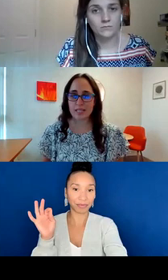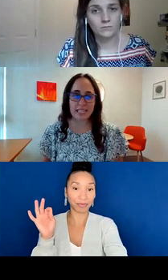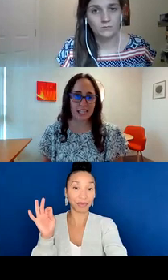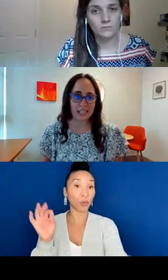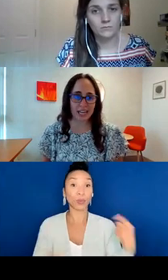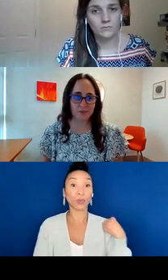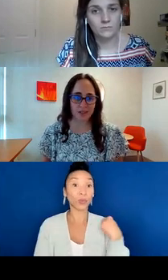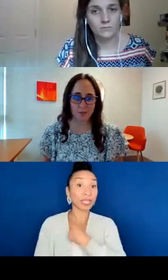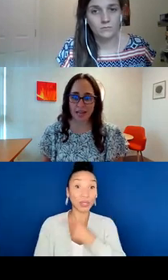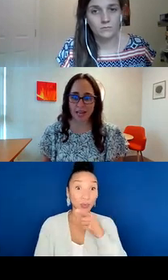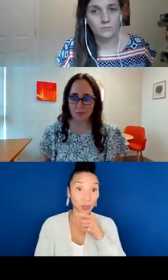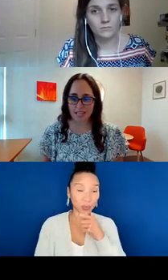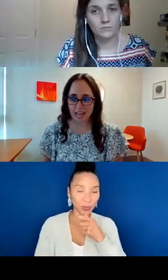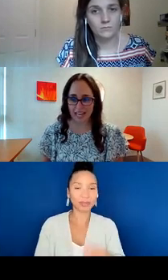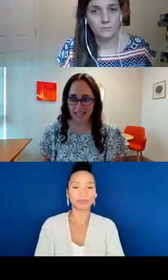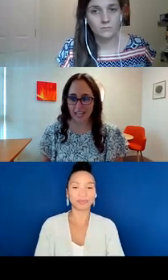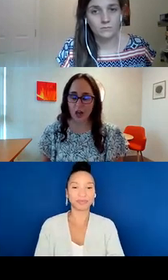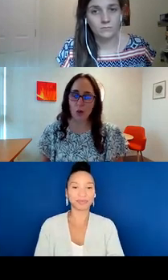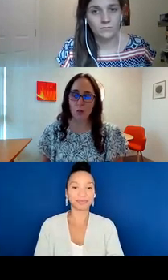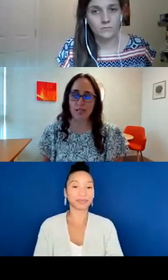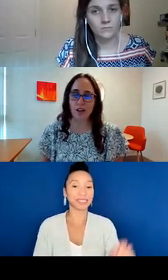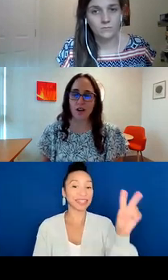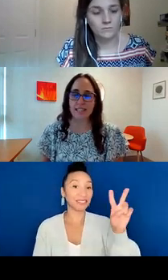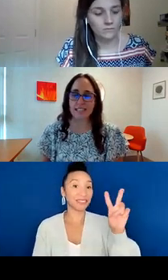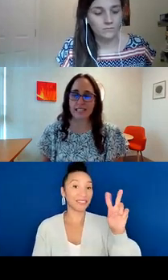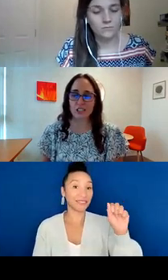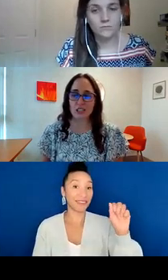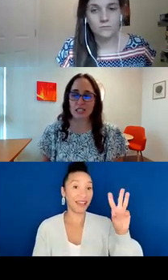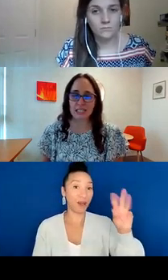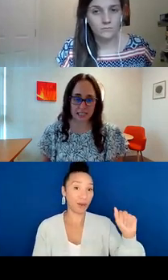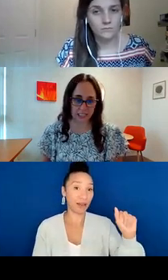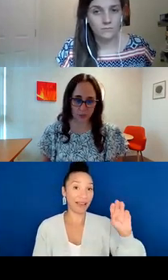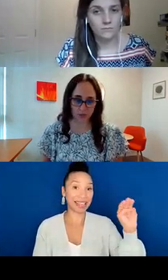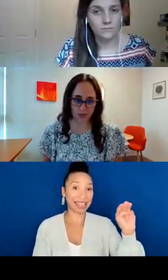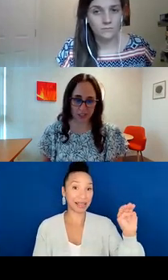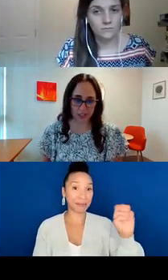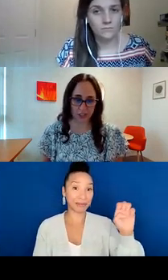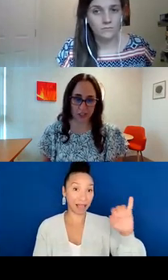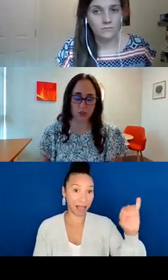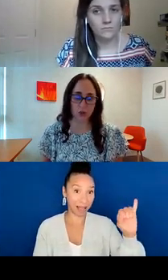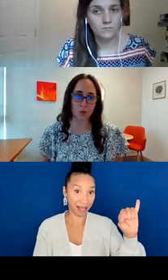And so we here at VAWA MEI, we are a technical assistance provider.